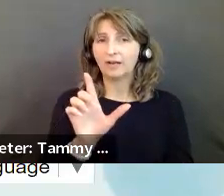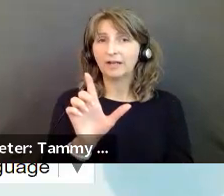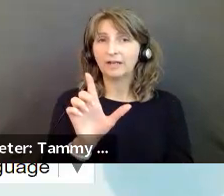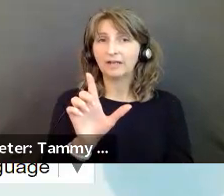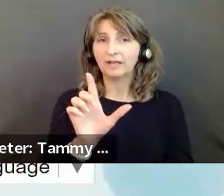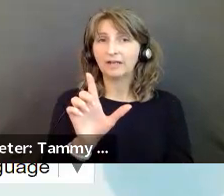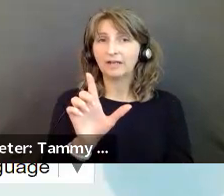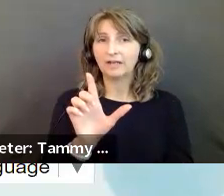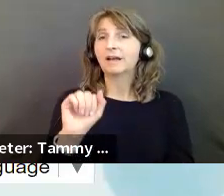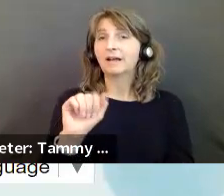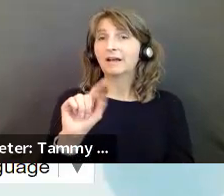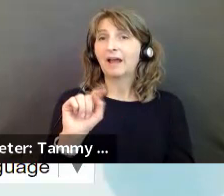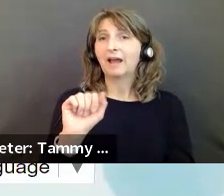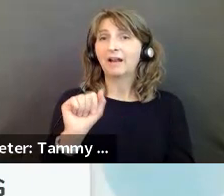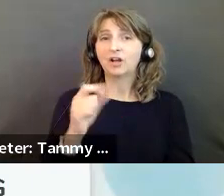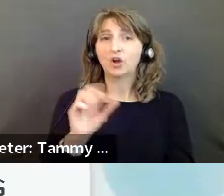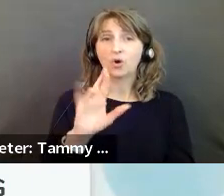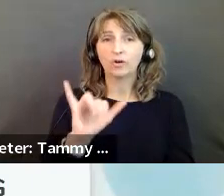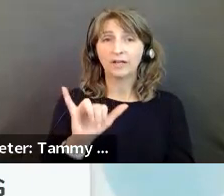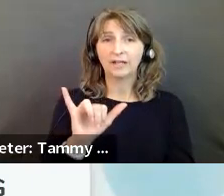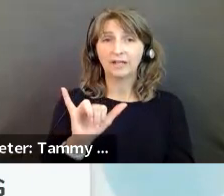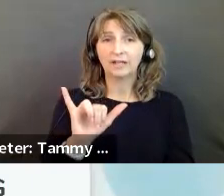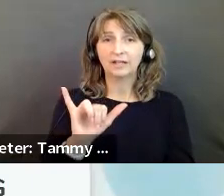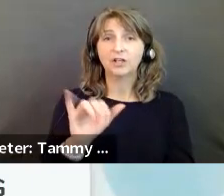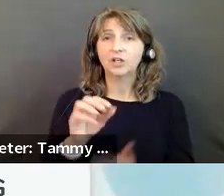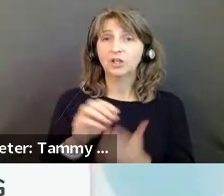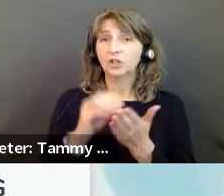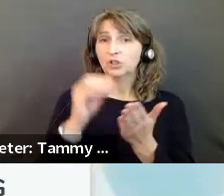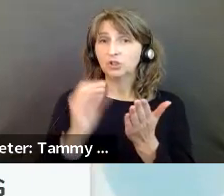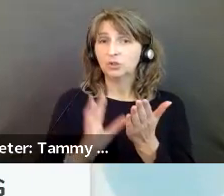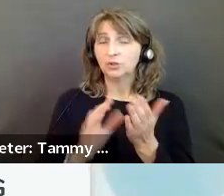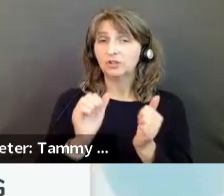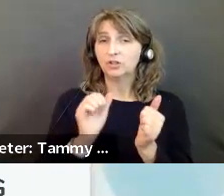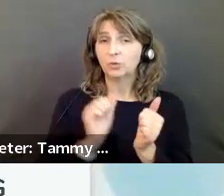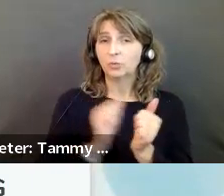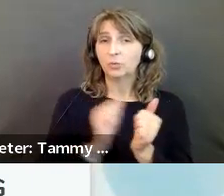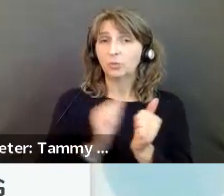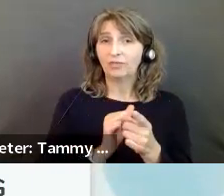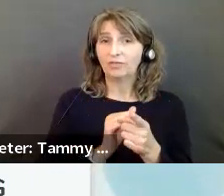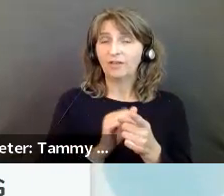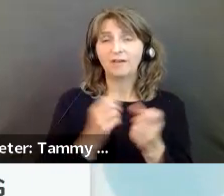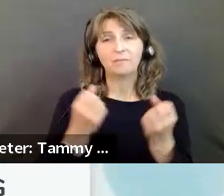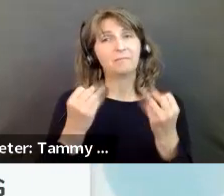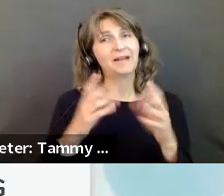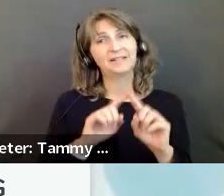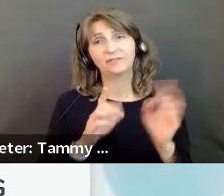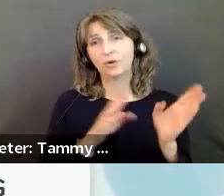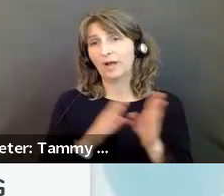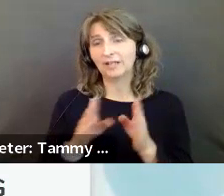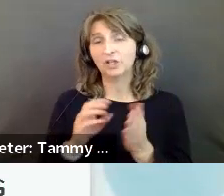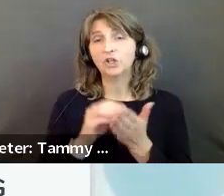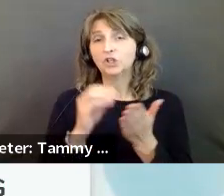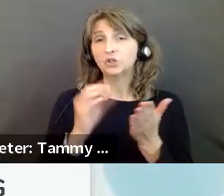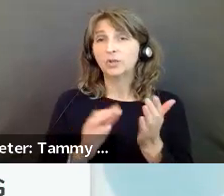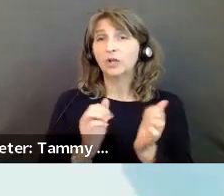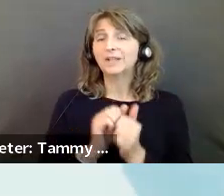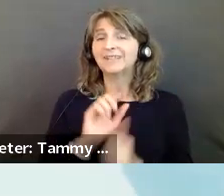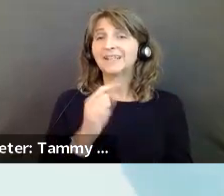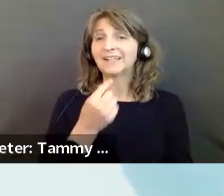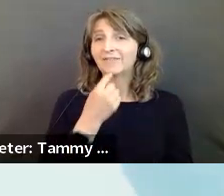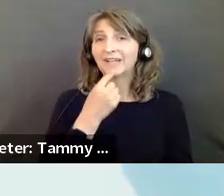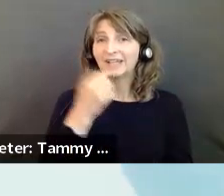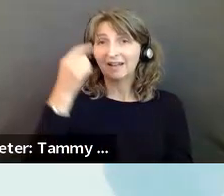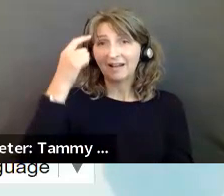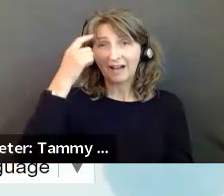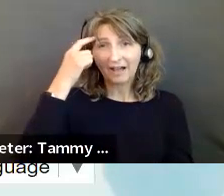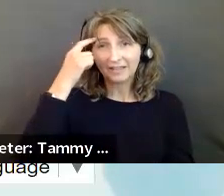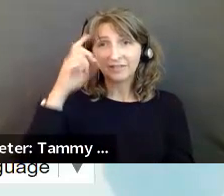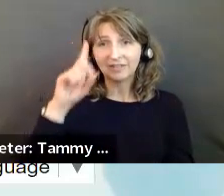And I'm gonna go category. And I'm gonna go students with. There's a lot of different ways to get to it, but I'm gonna go to students with significant cognitive disabilities.